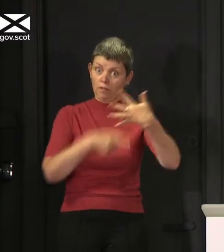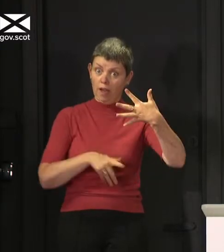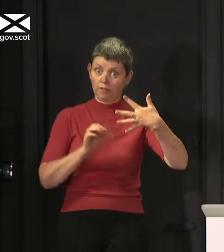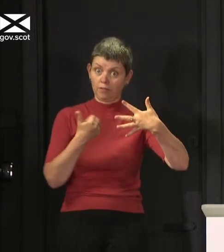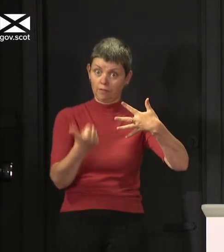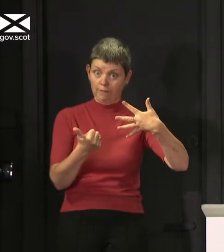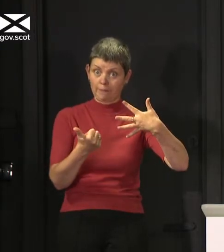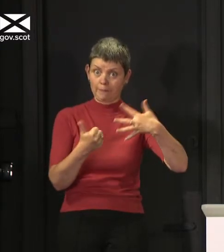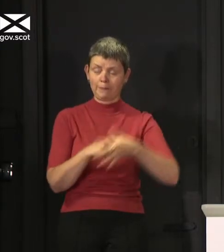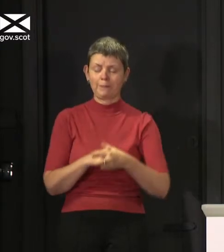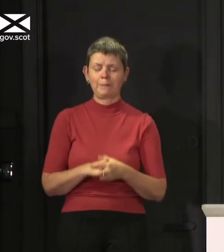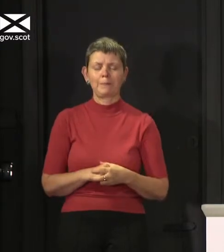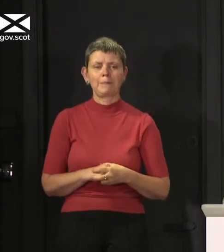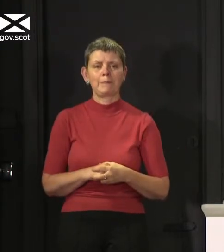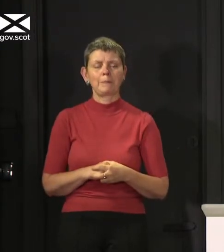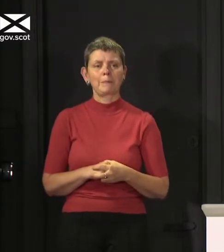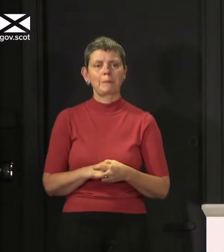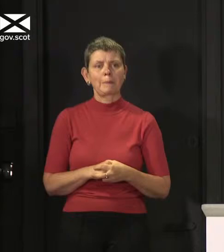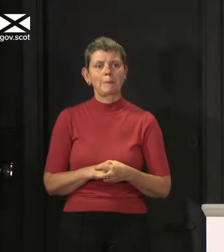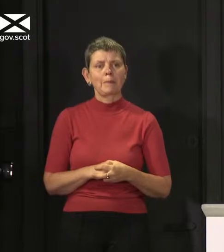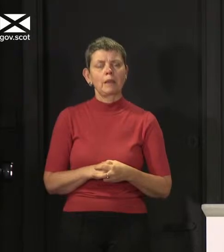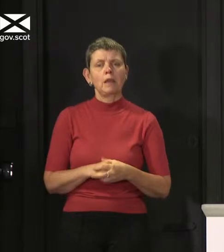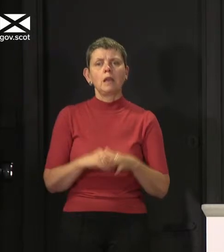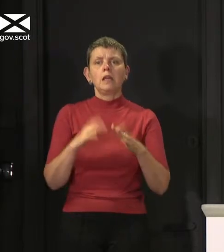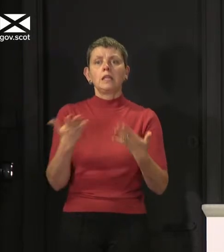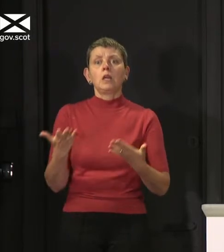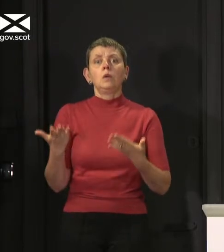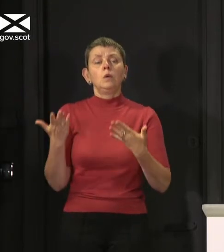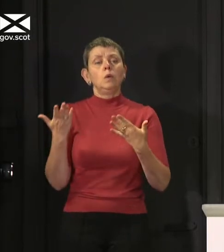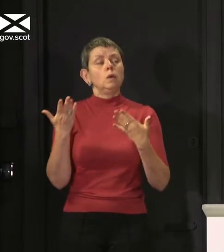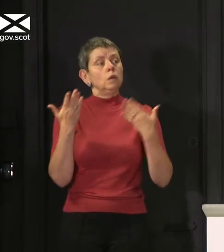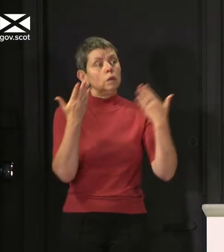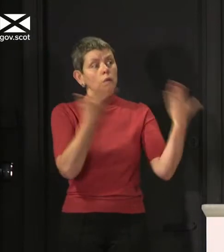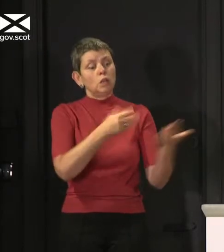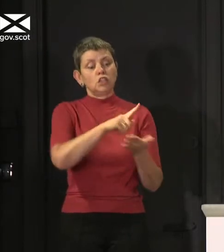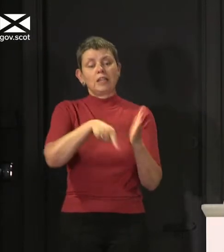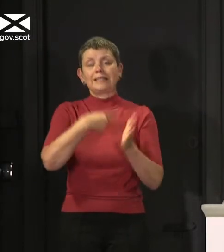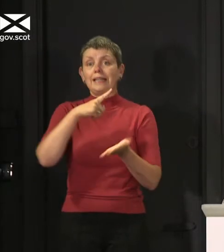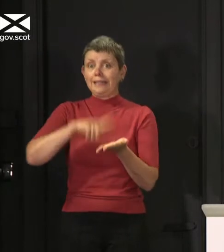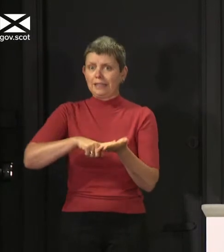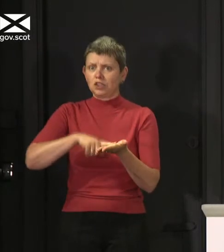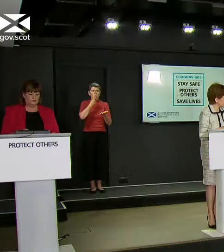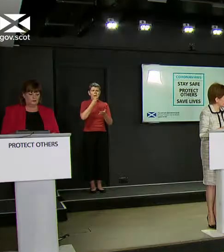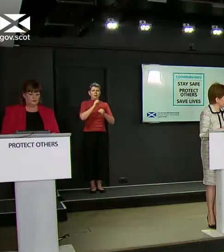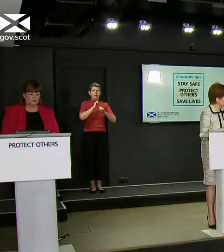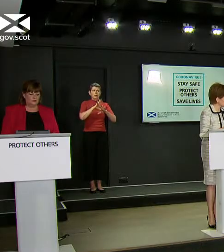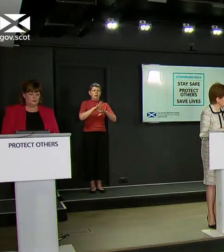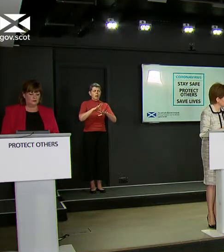and abiding by the advice. I'm now going to hand over to Jason Leitch who will amongst other things I'm sure give an